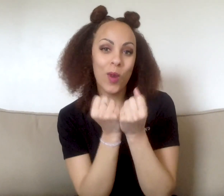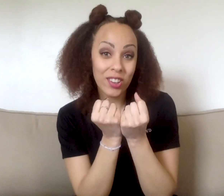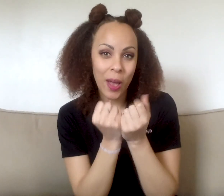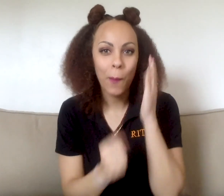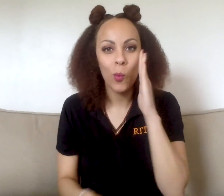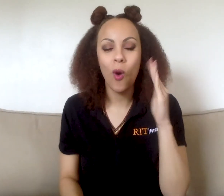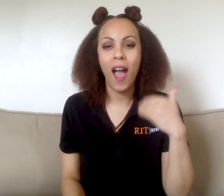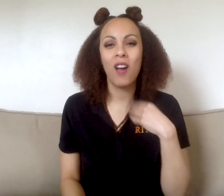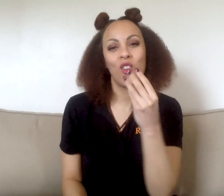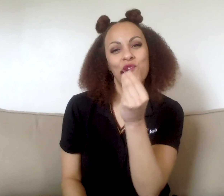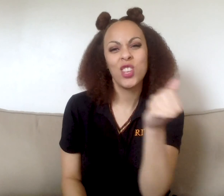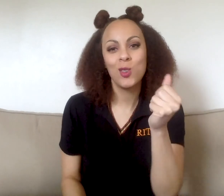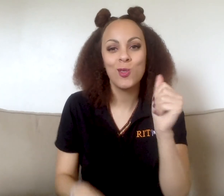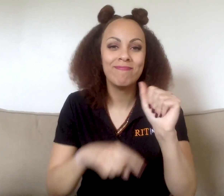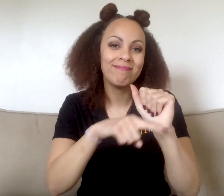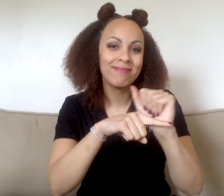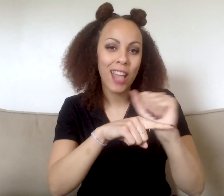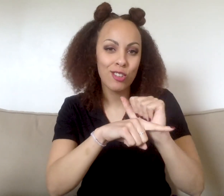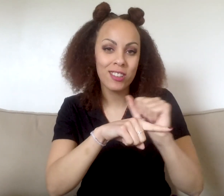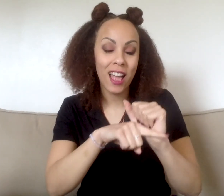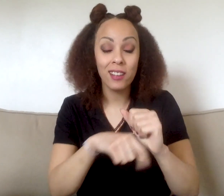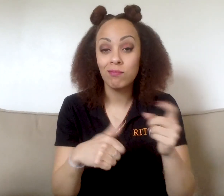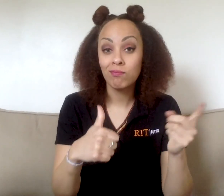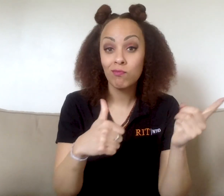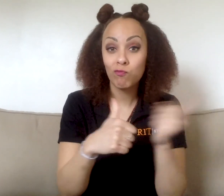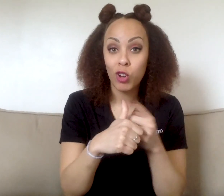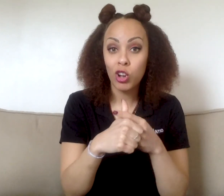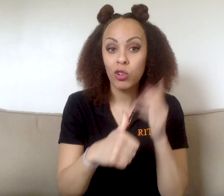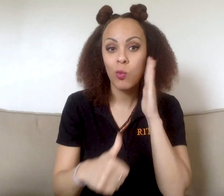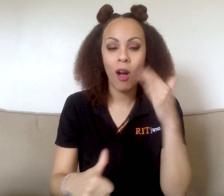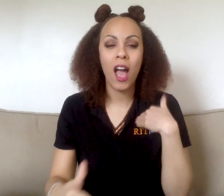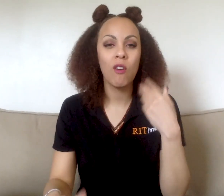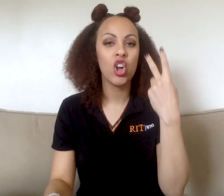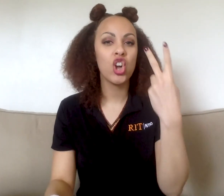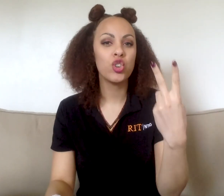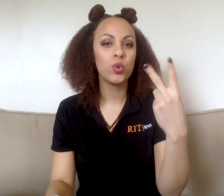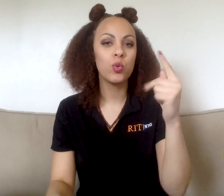For this workshop we will do the following exercises: